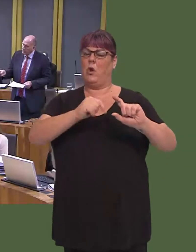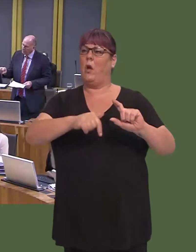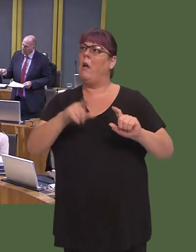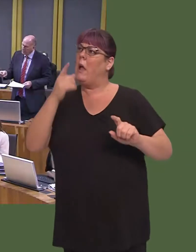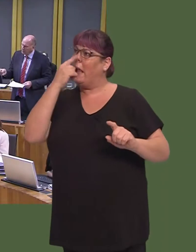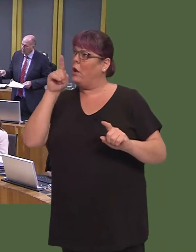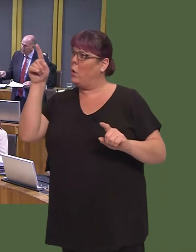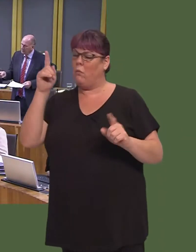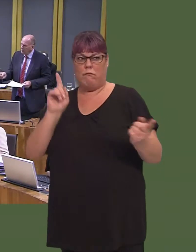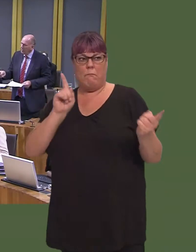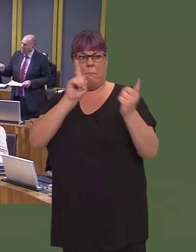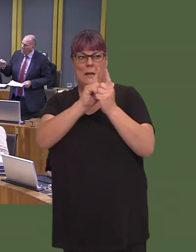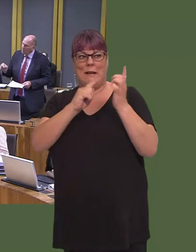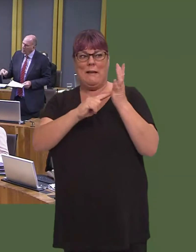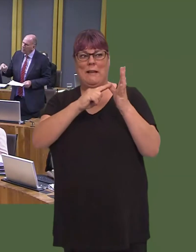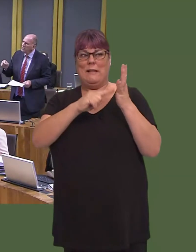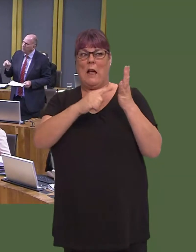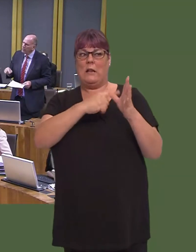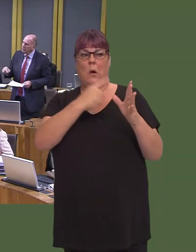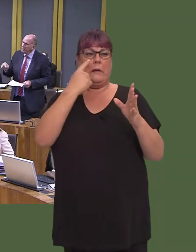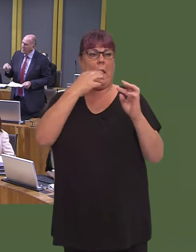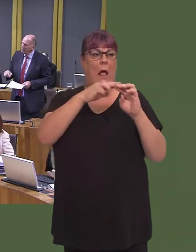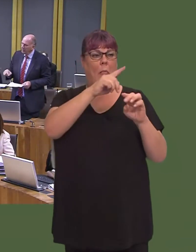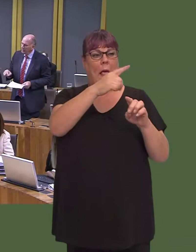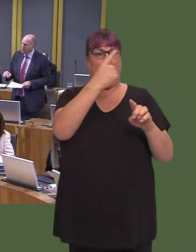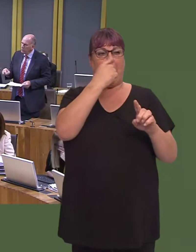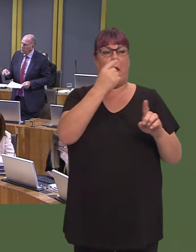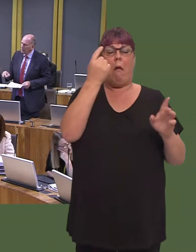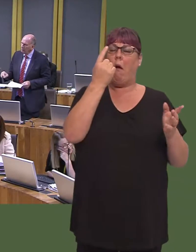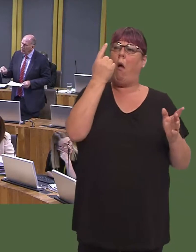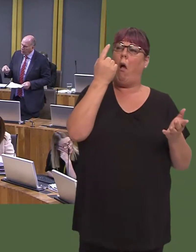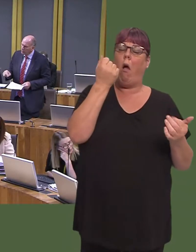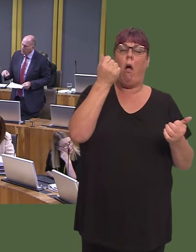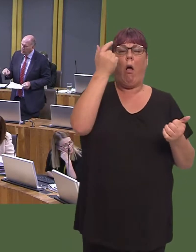consequential yet. We know that the UK Government are masters and mistresses of sleight of hand